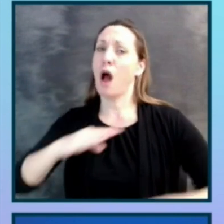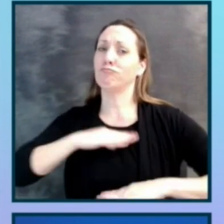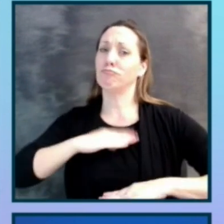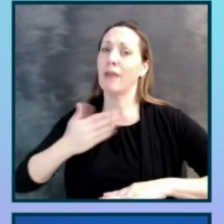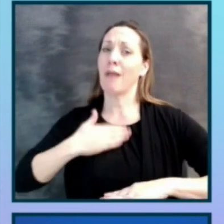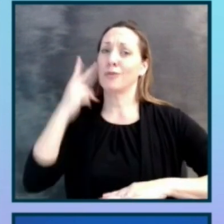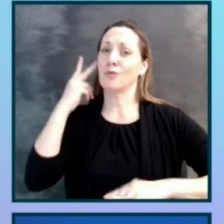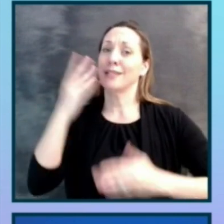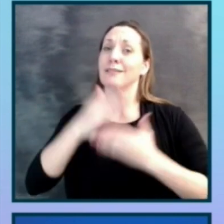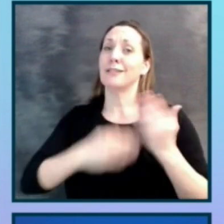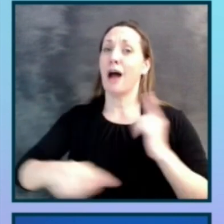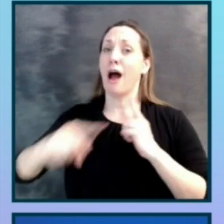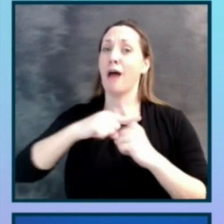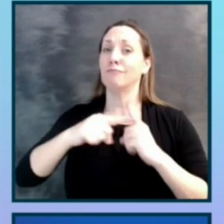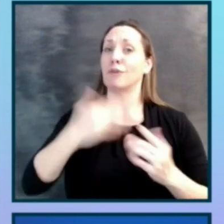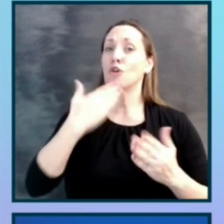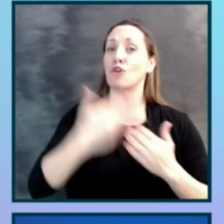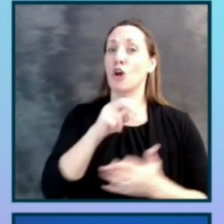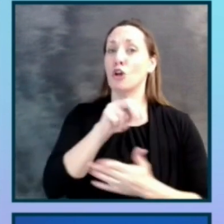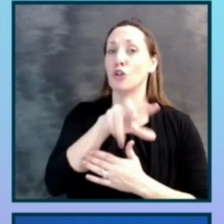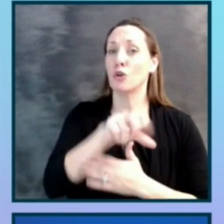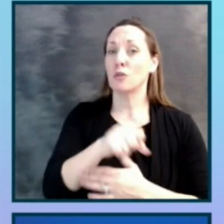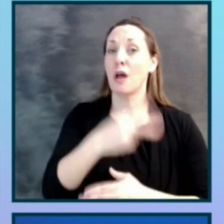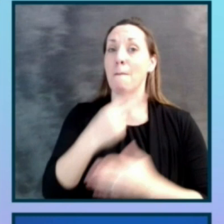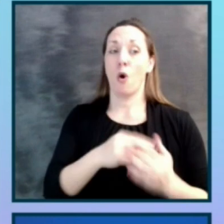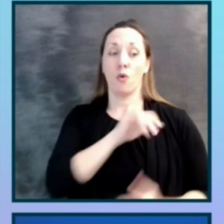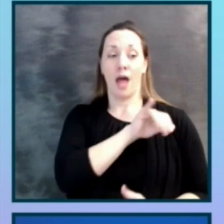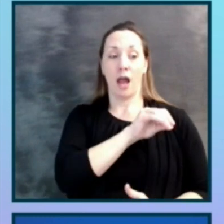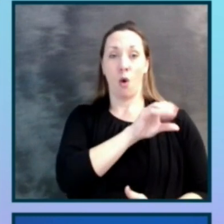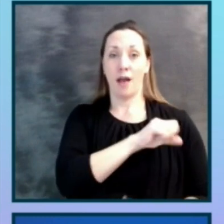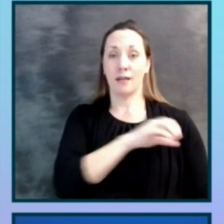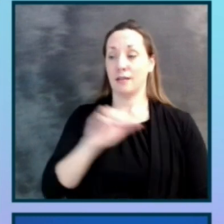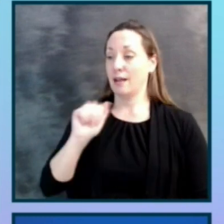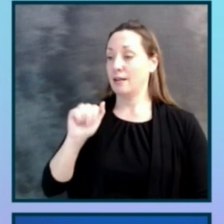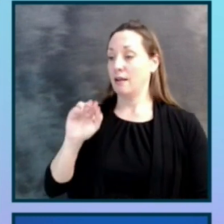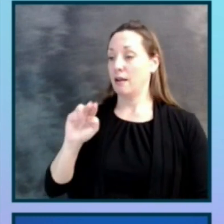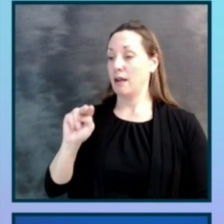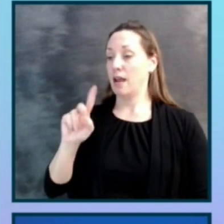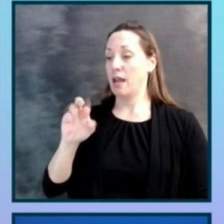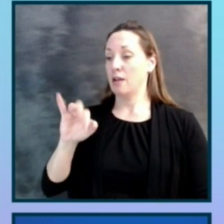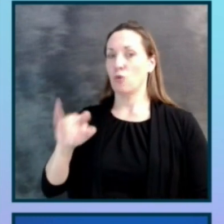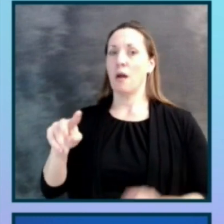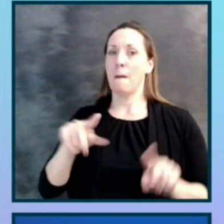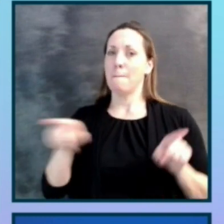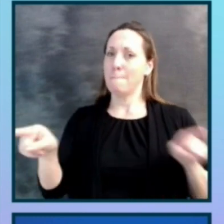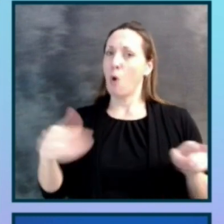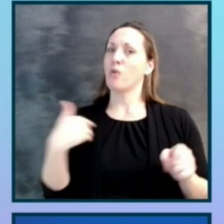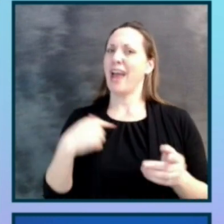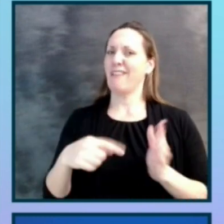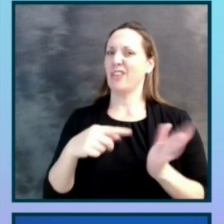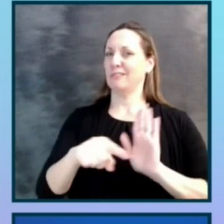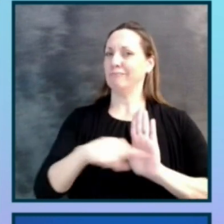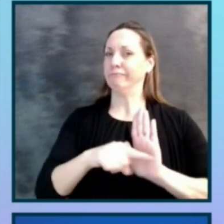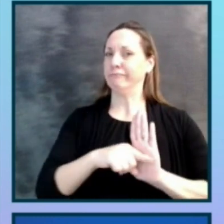And iOS and Android both have their strengths and weaknesses, but they both do do comparably well when you're looking at the big tech apps